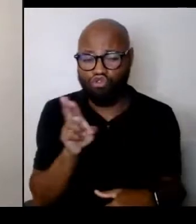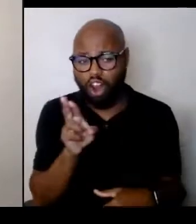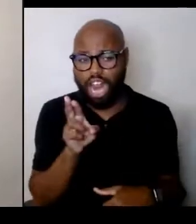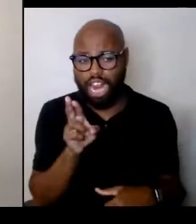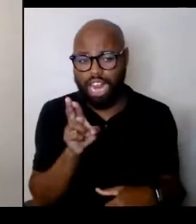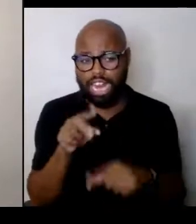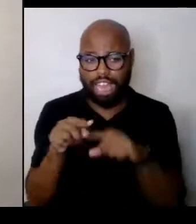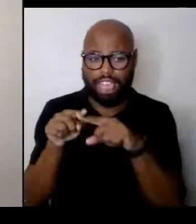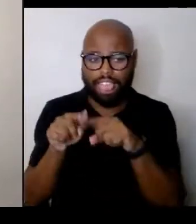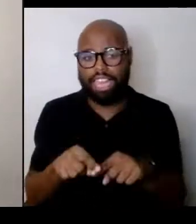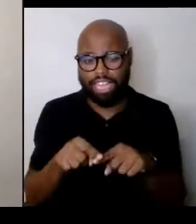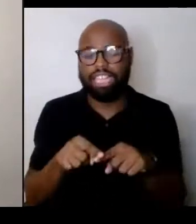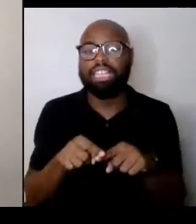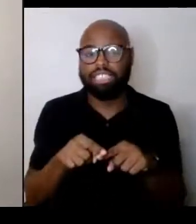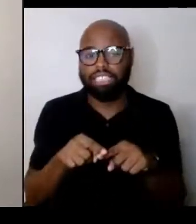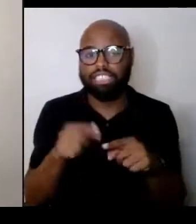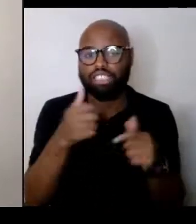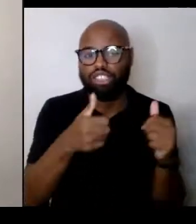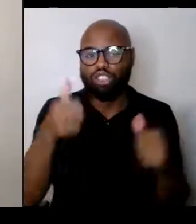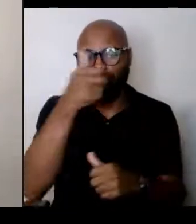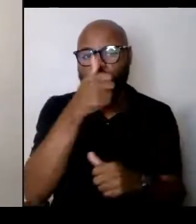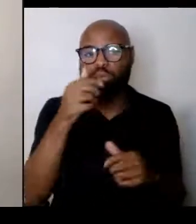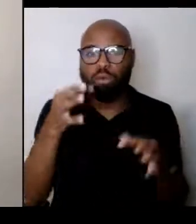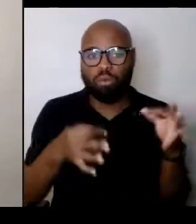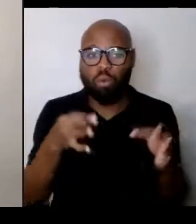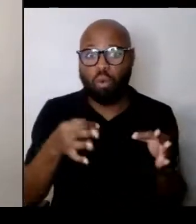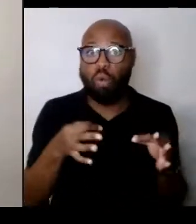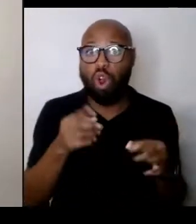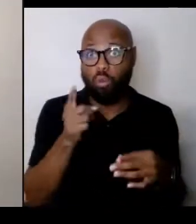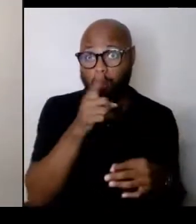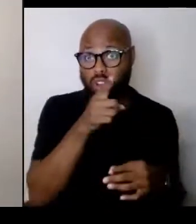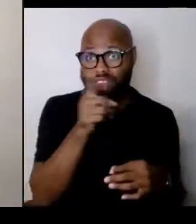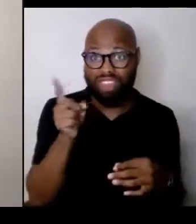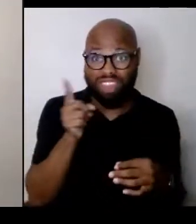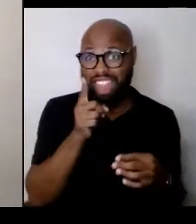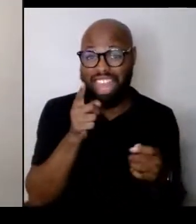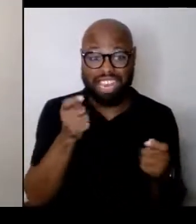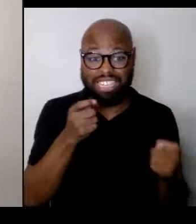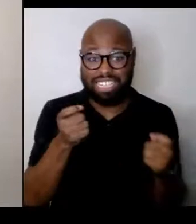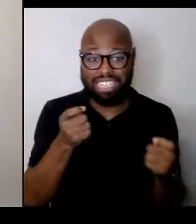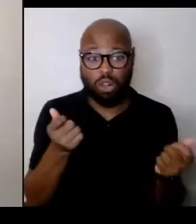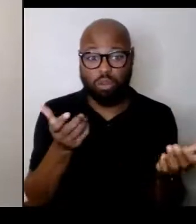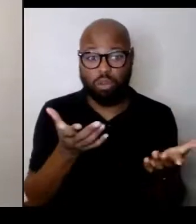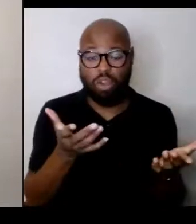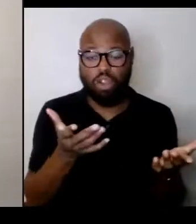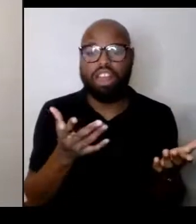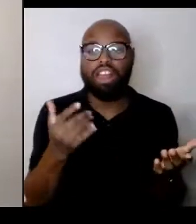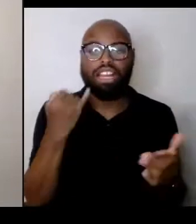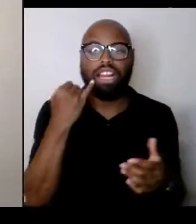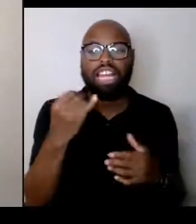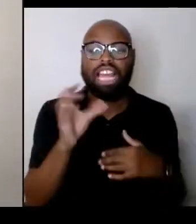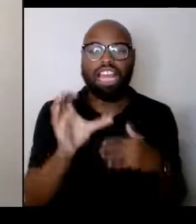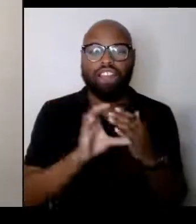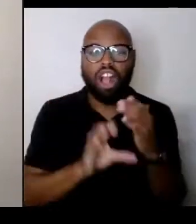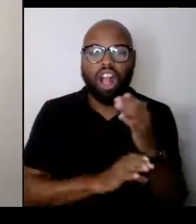and what the Supreme Court deals with specifically is the idea of constitutionality, whether something is constitutional, right.